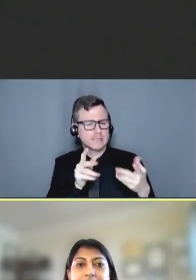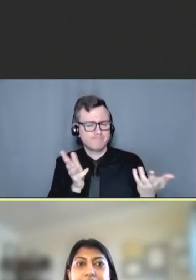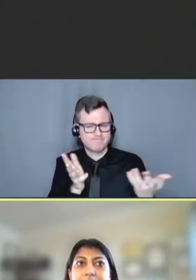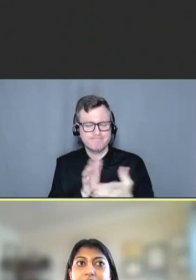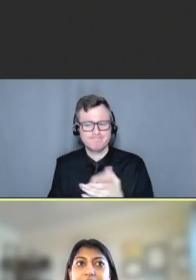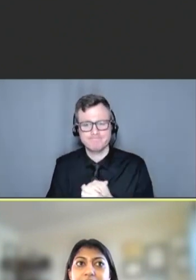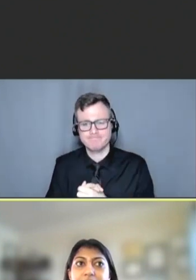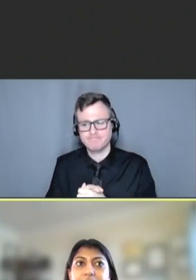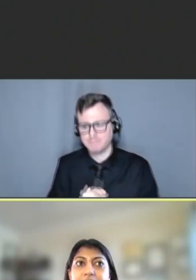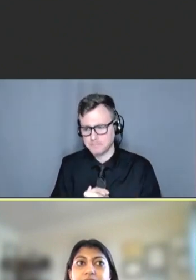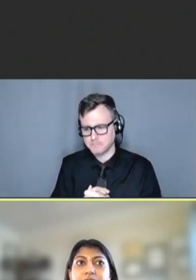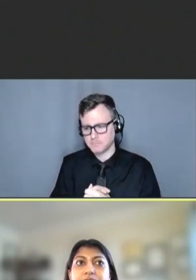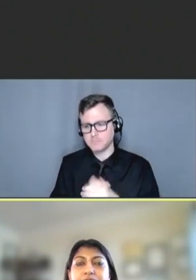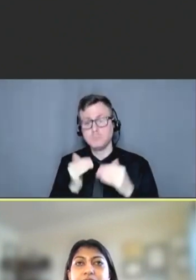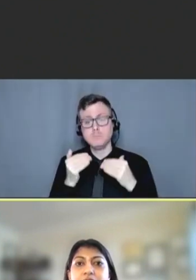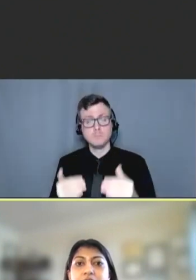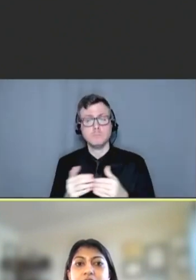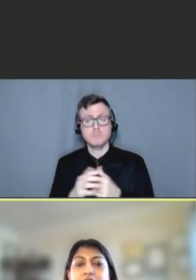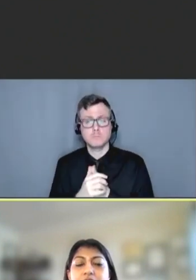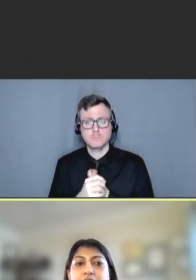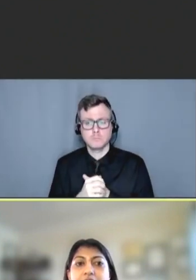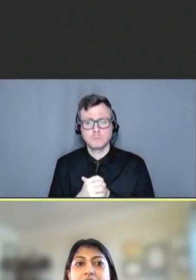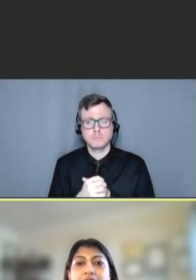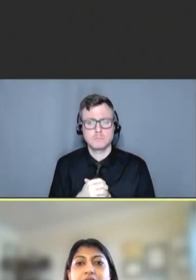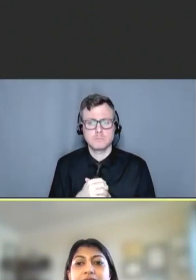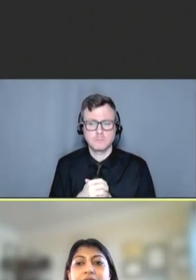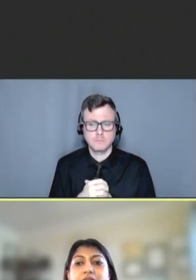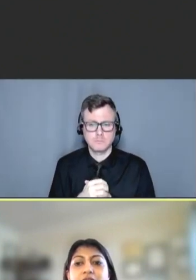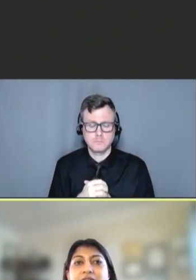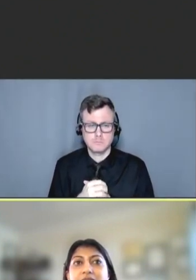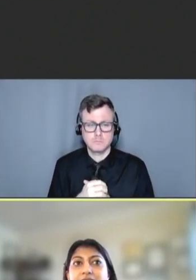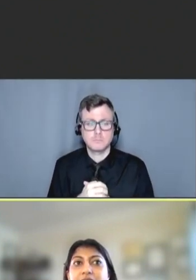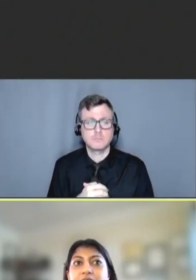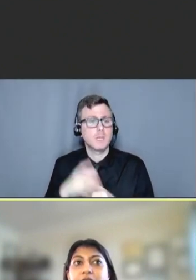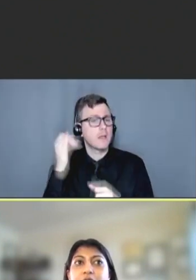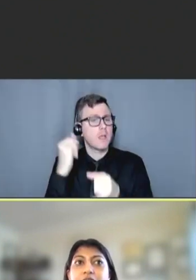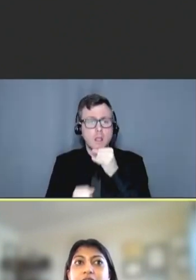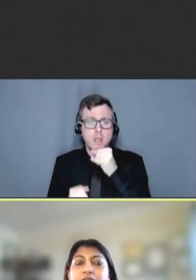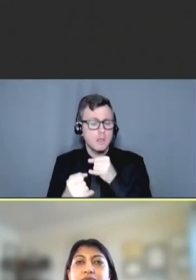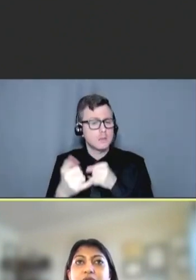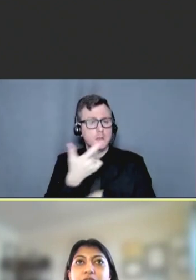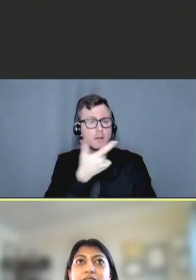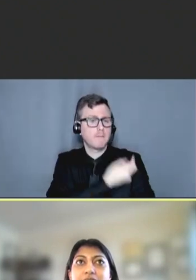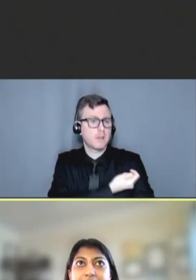Next slide, please. And our final vaccine look is for Tdap.